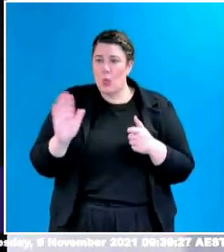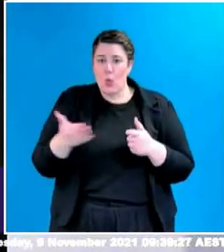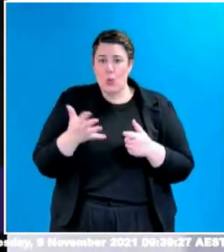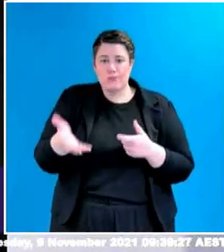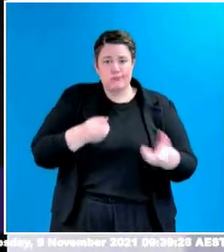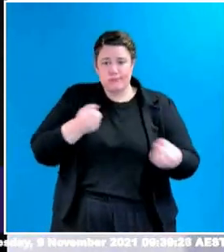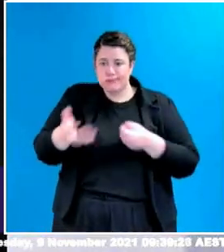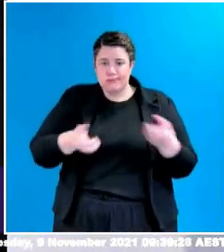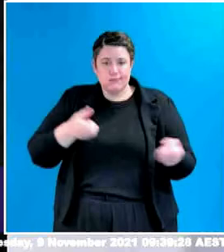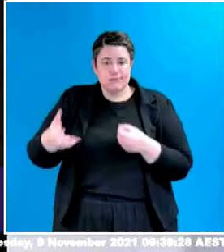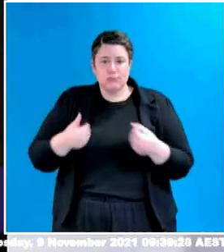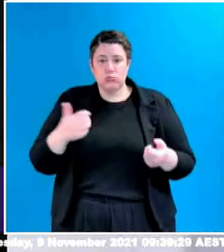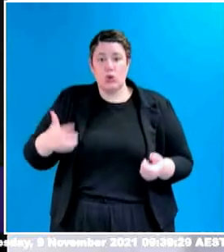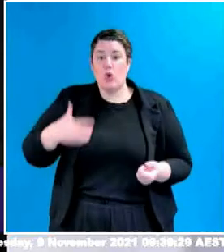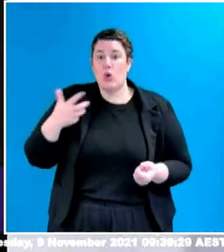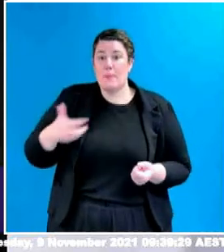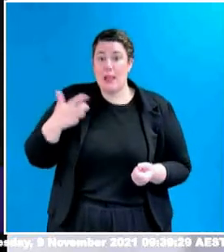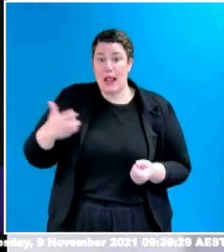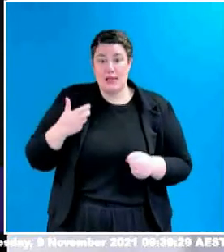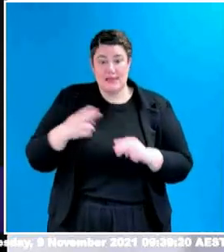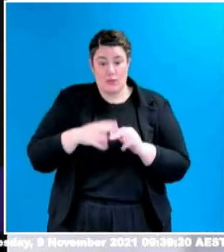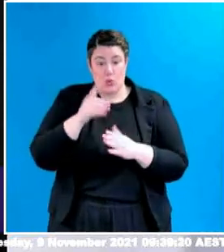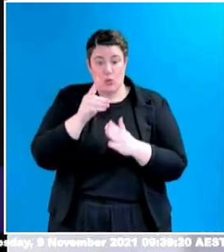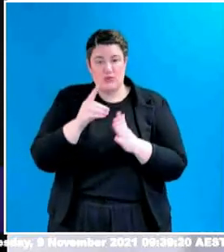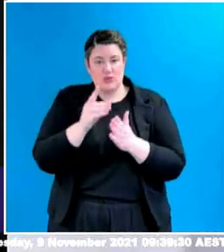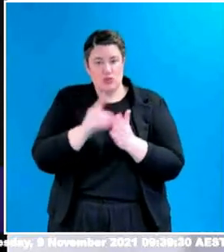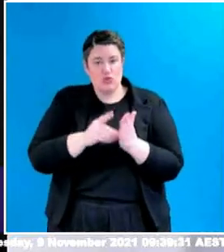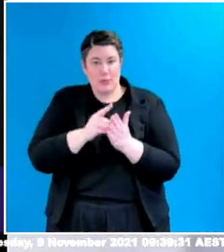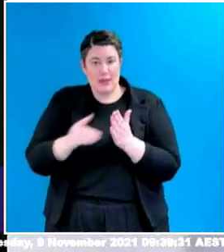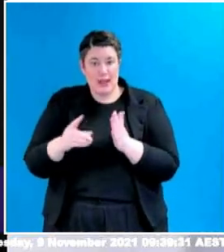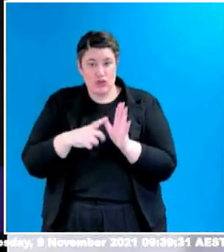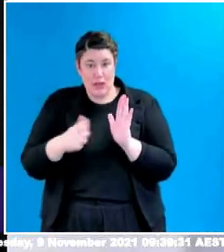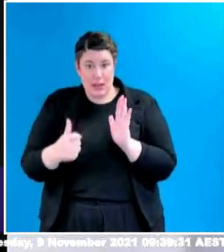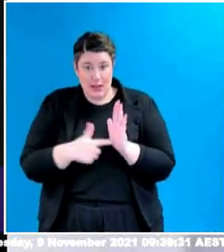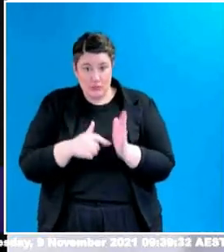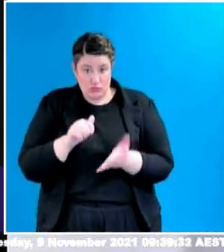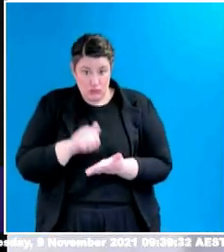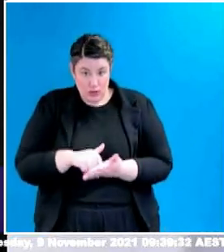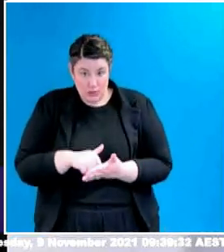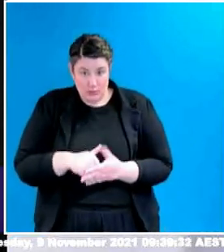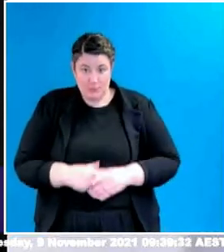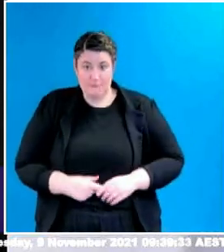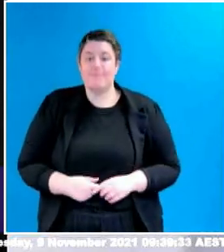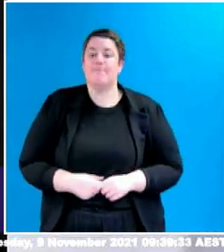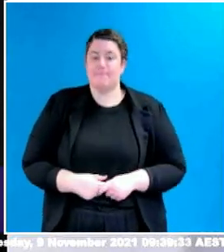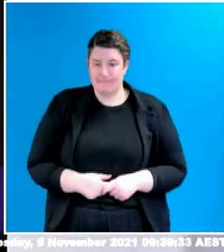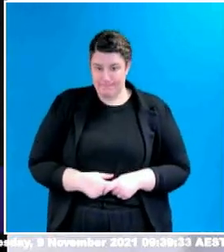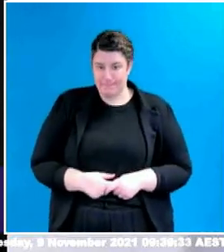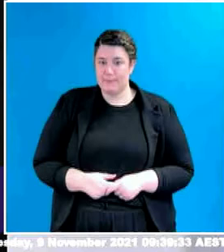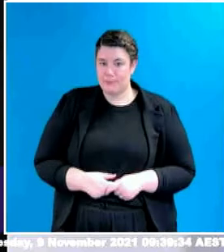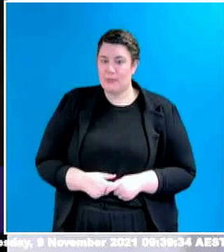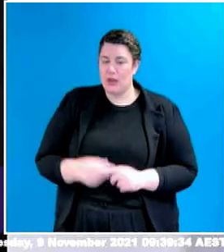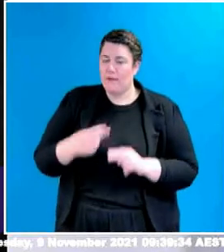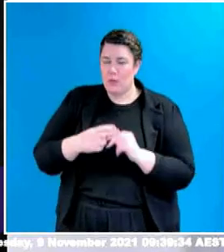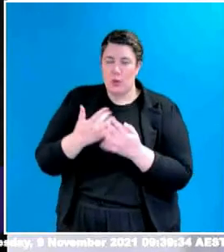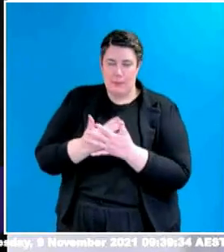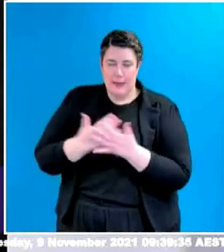relation to the Disability Discrimination Act, is that right? I did, for many years.